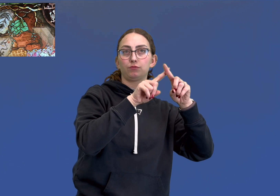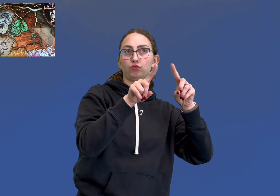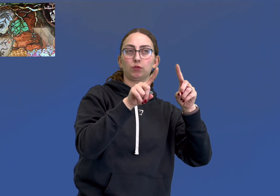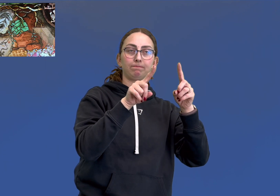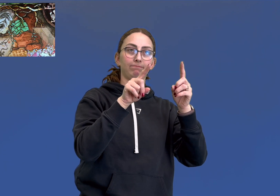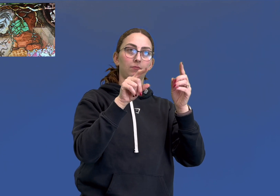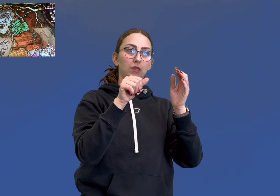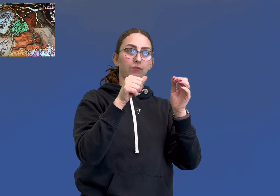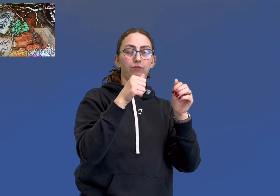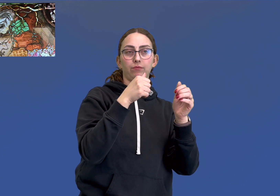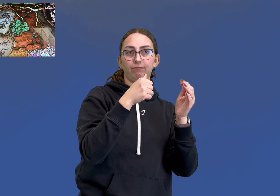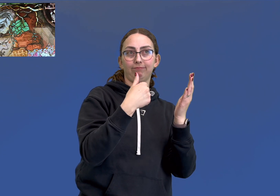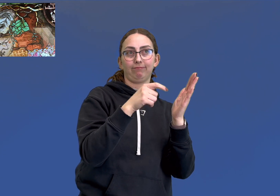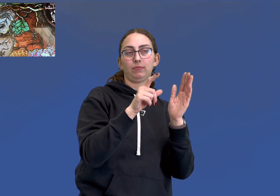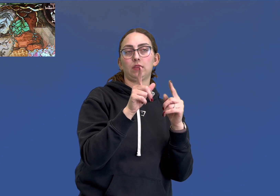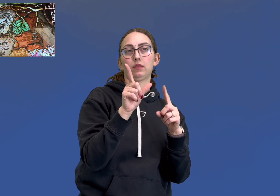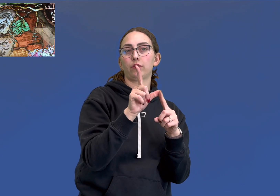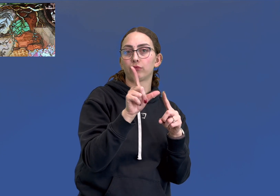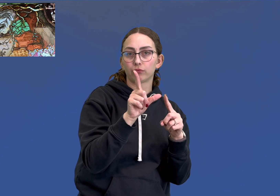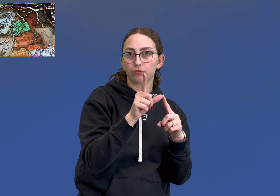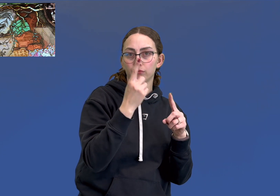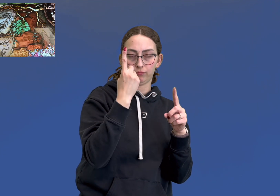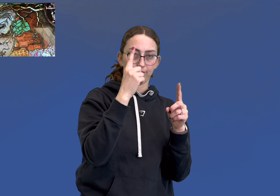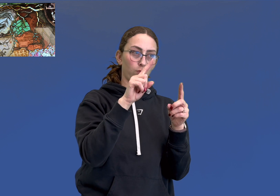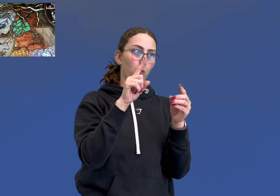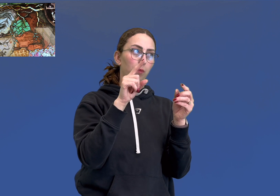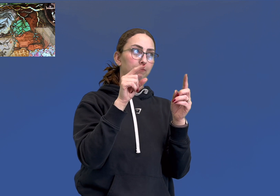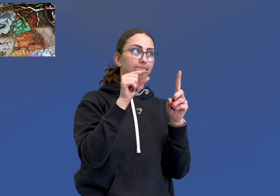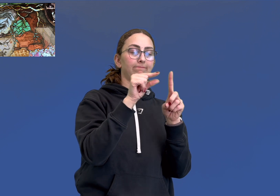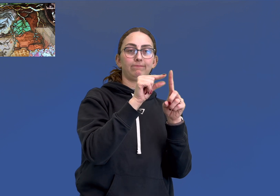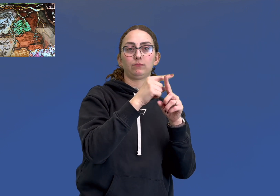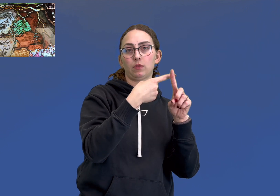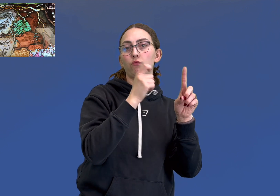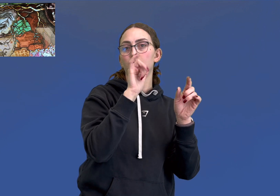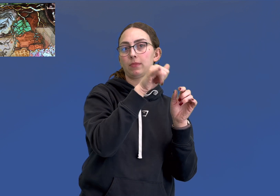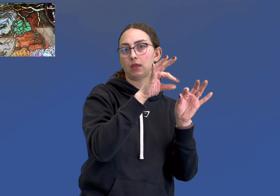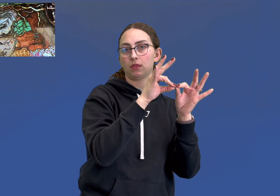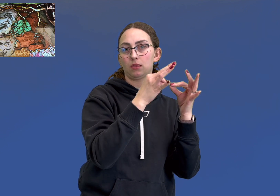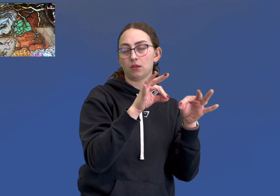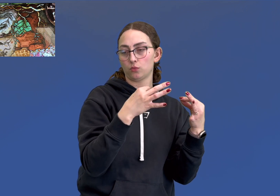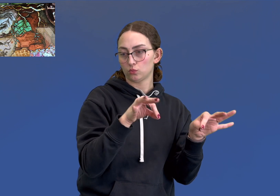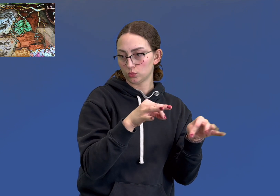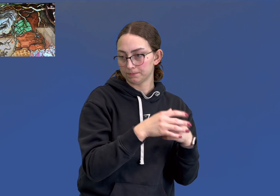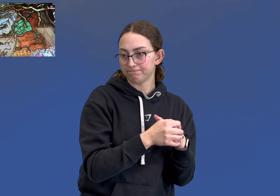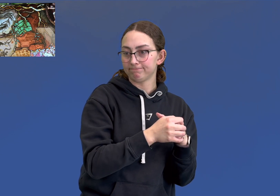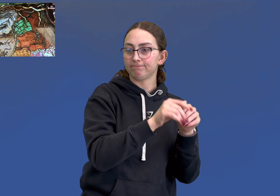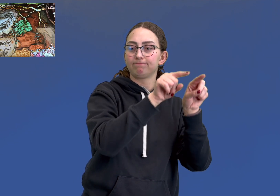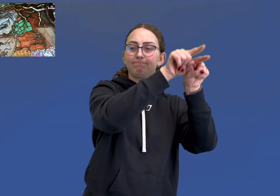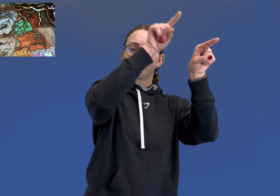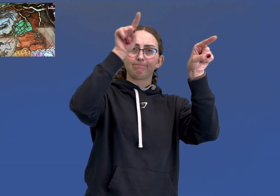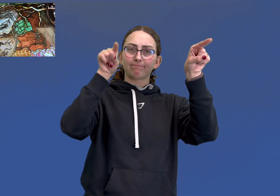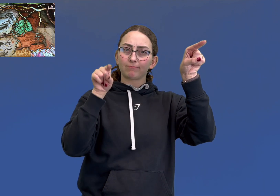different words from the ancient language